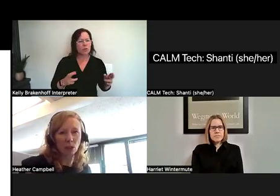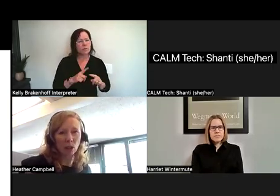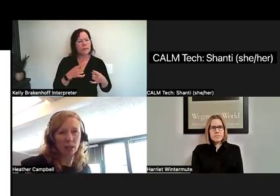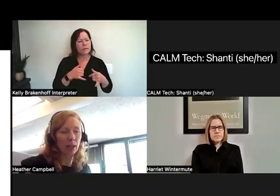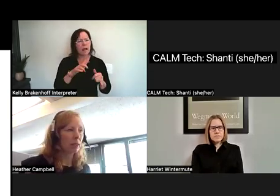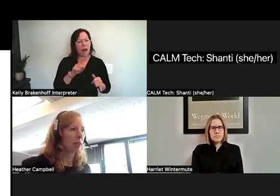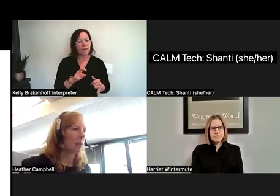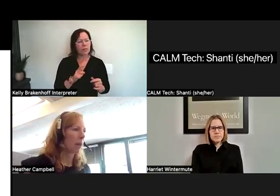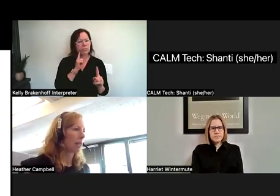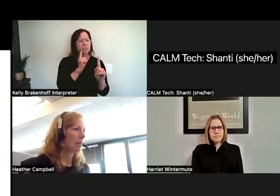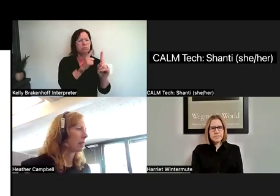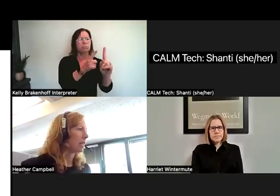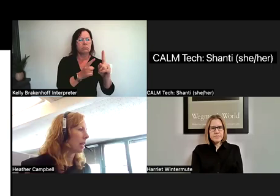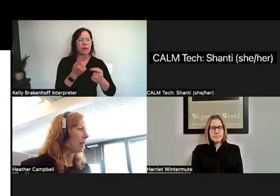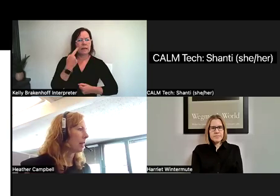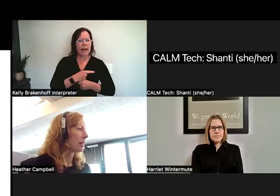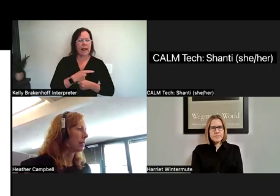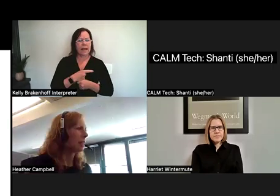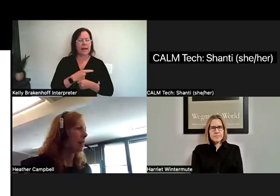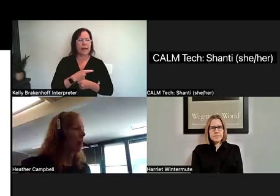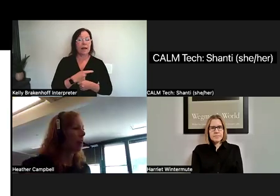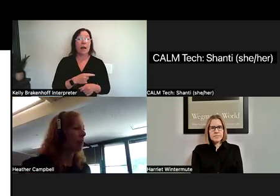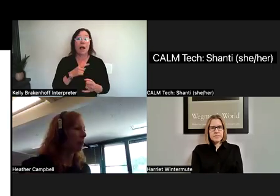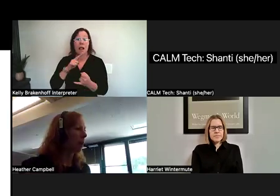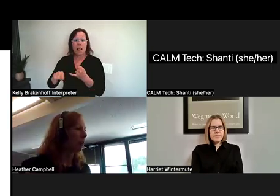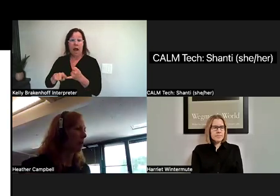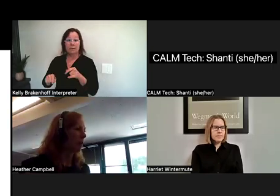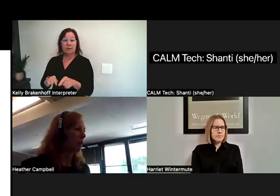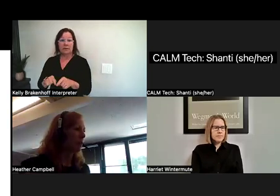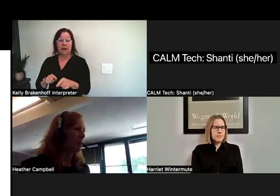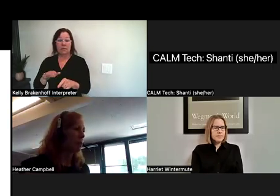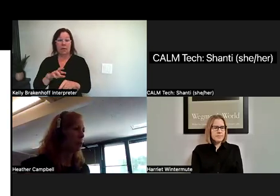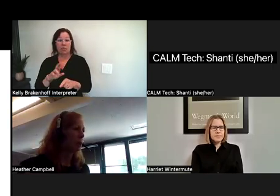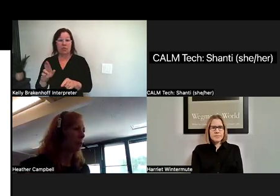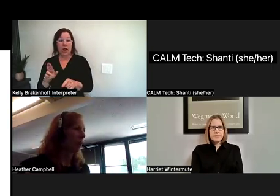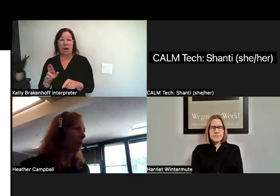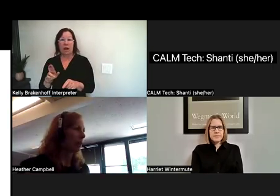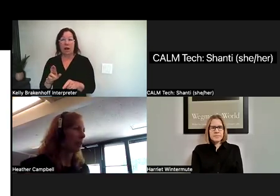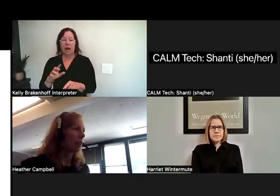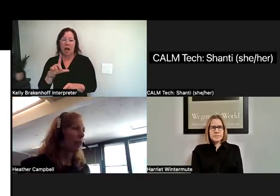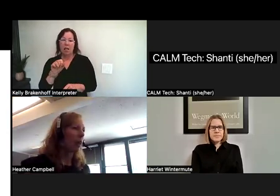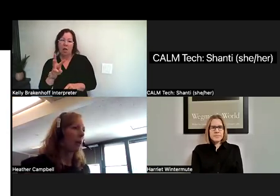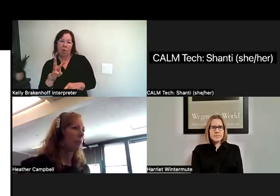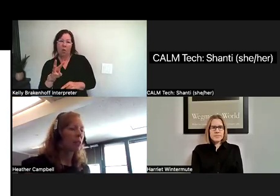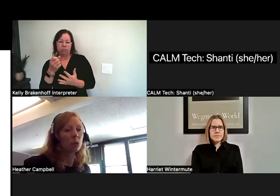target date in mind. And lastly the bottom right, this is your low priority. This could